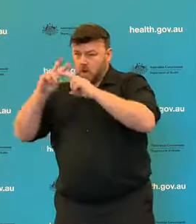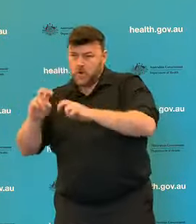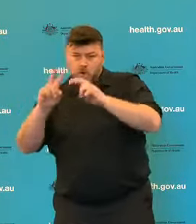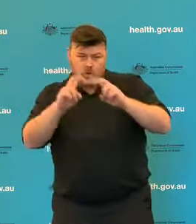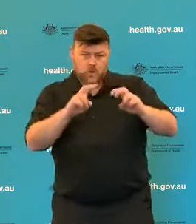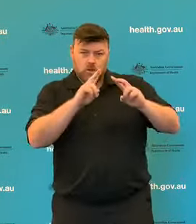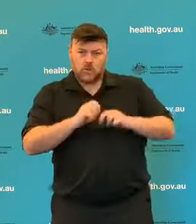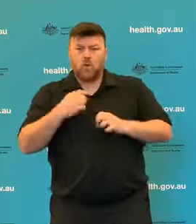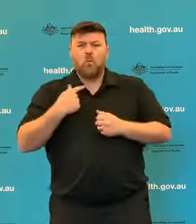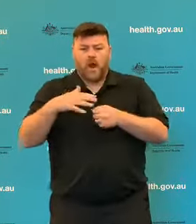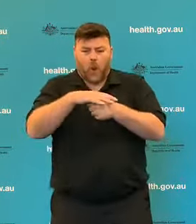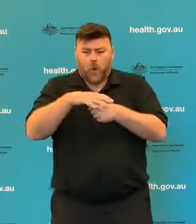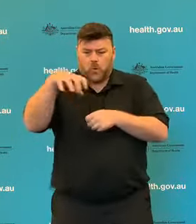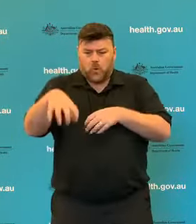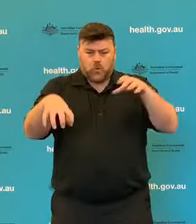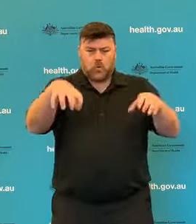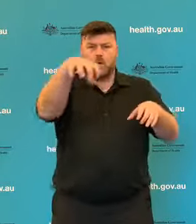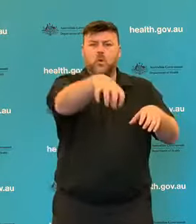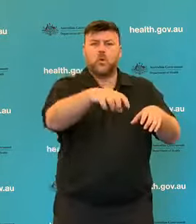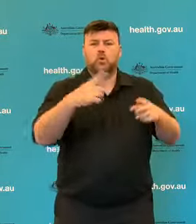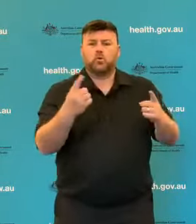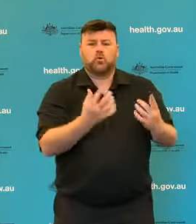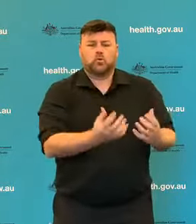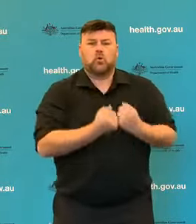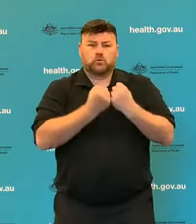over recent months. And that paper was presented to